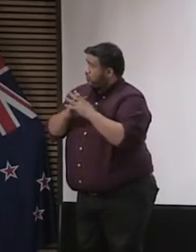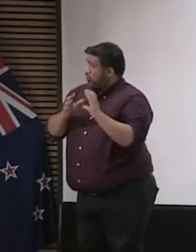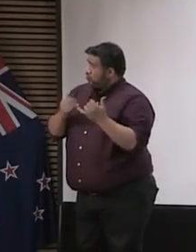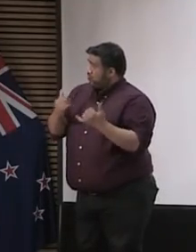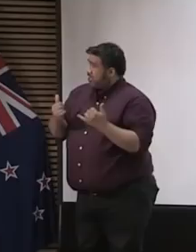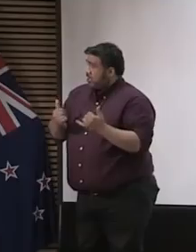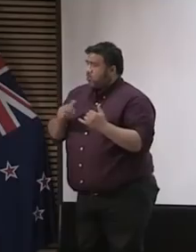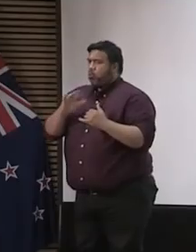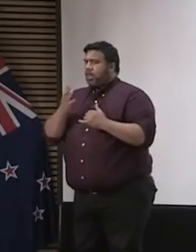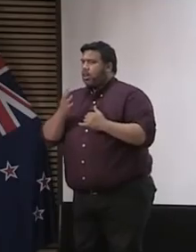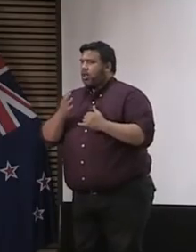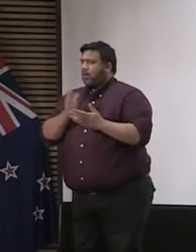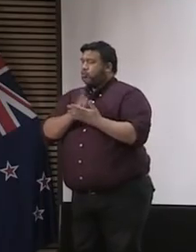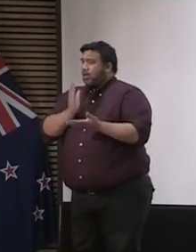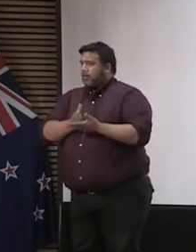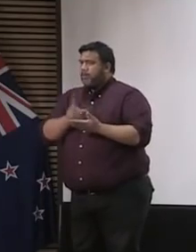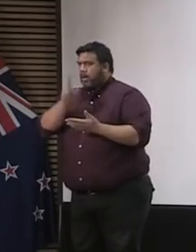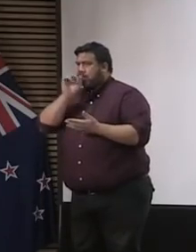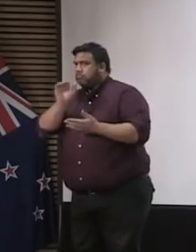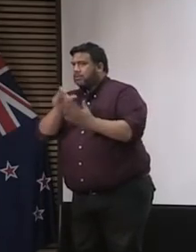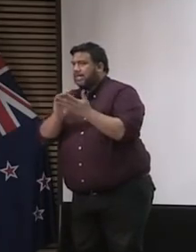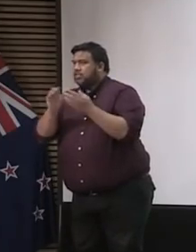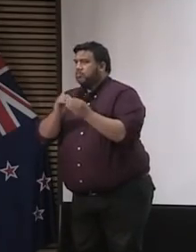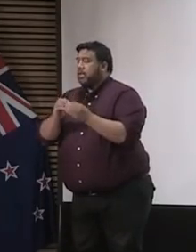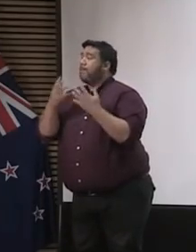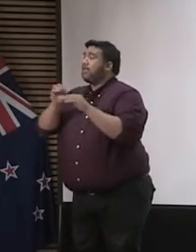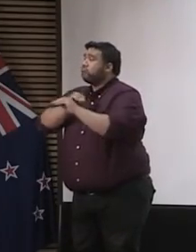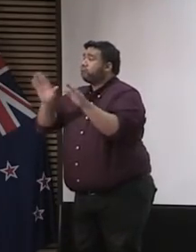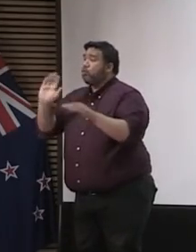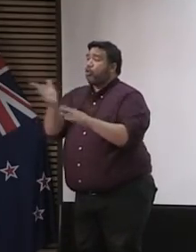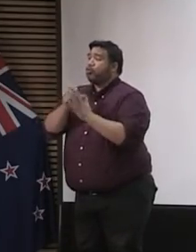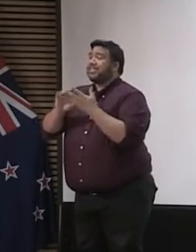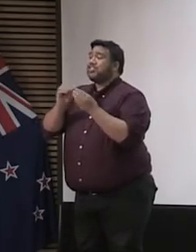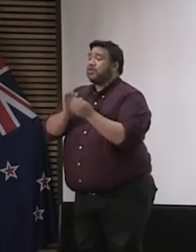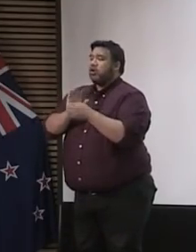all yesterday to talkabout the testing for thisweek and that includes somecommunity testing